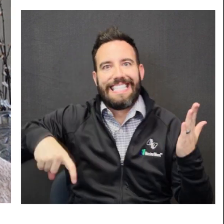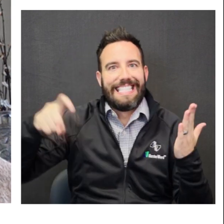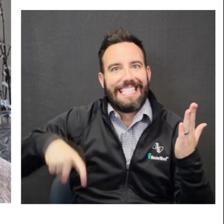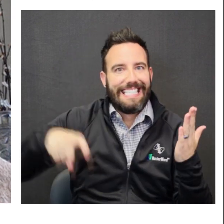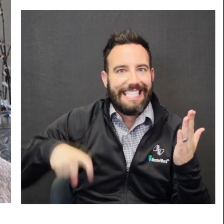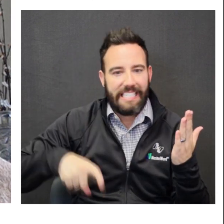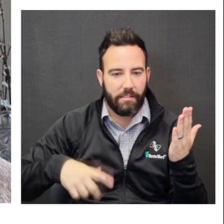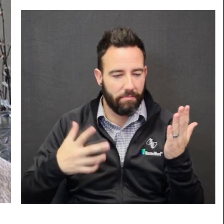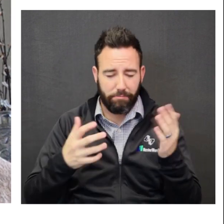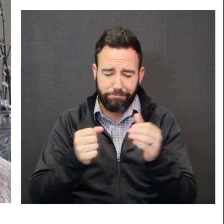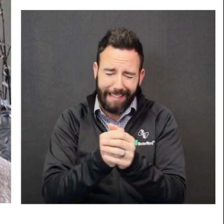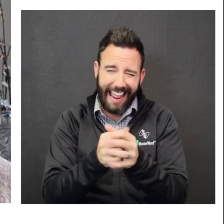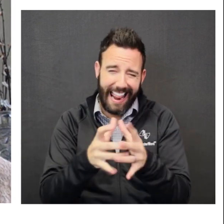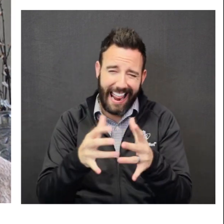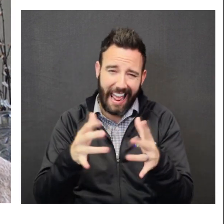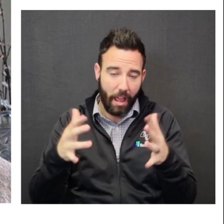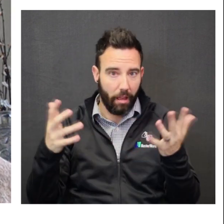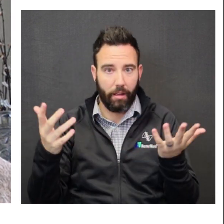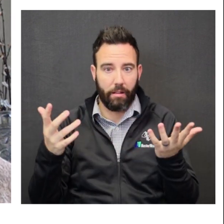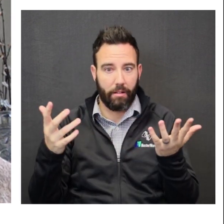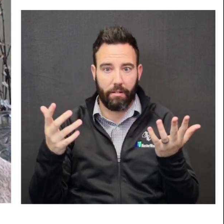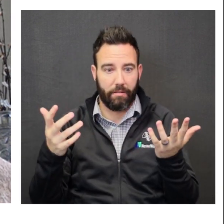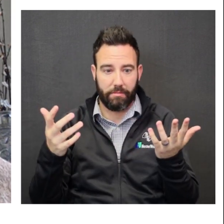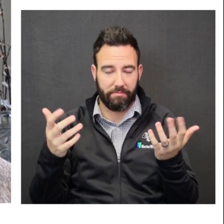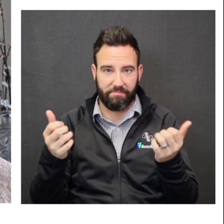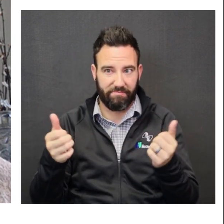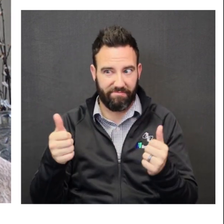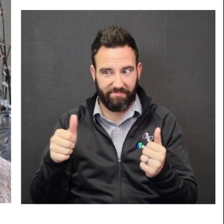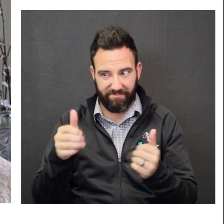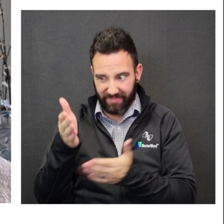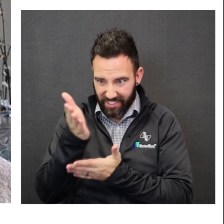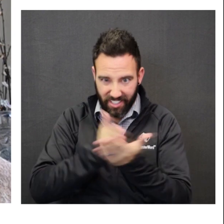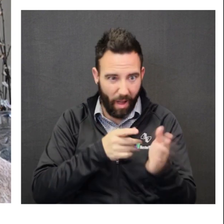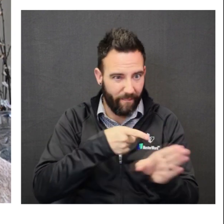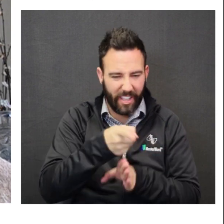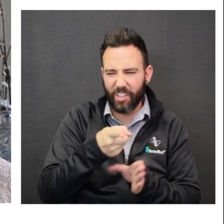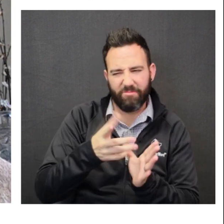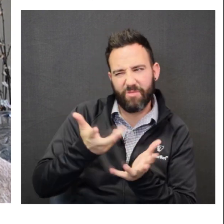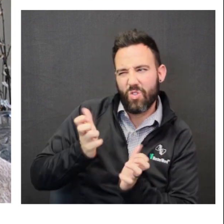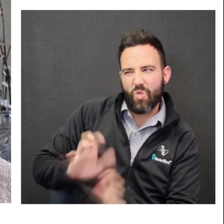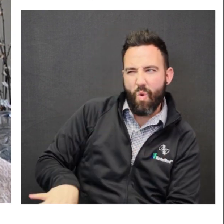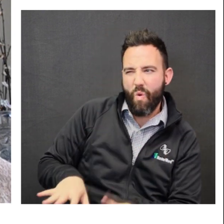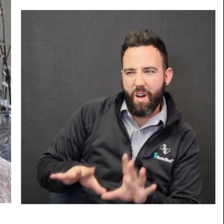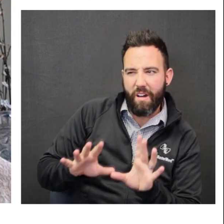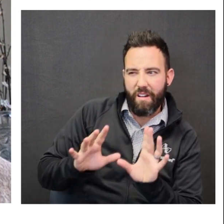the board in many, many areas even that weren't trying to tap interpreting before.